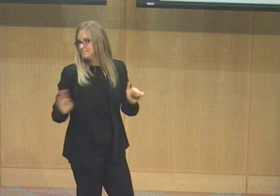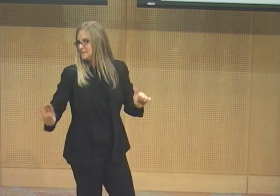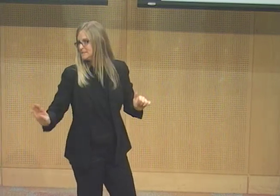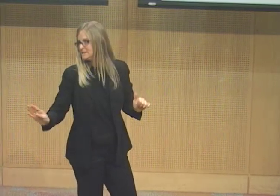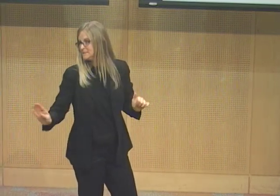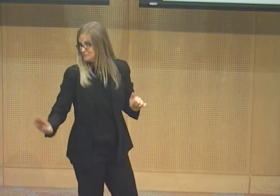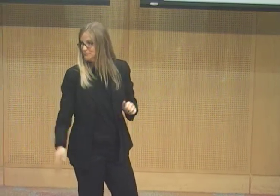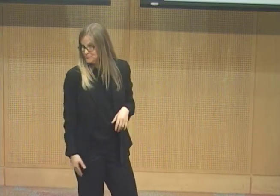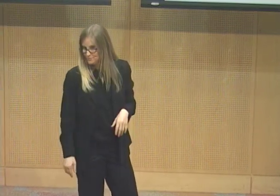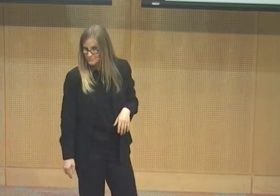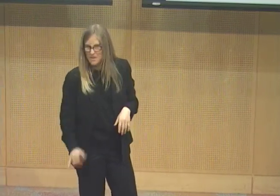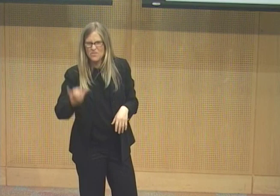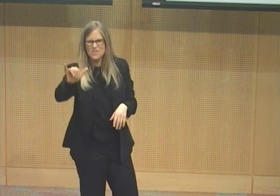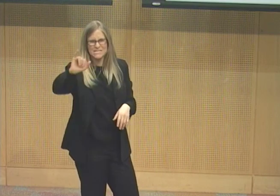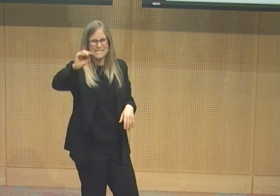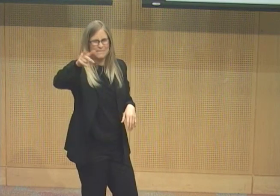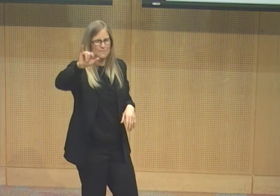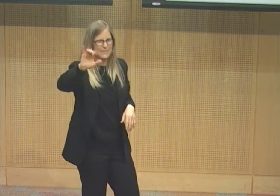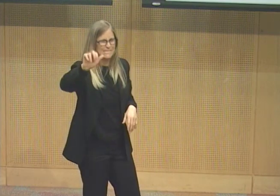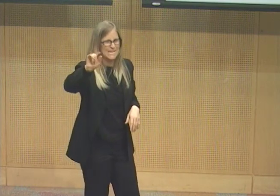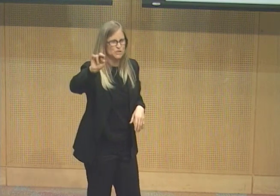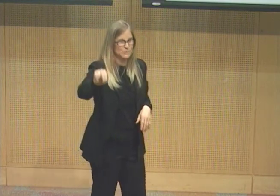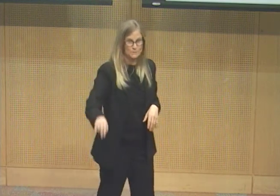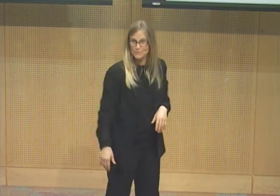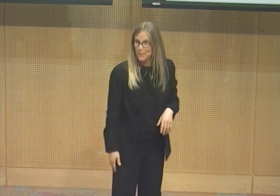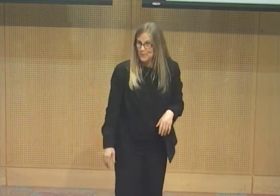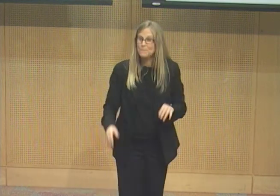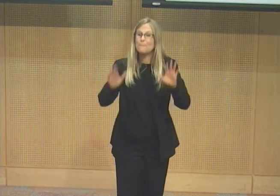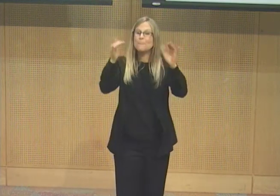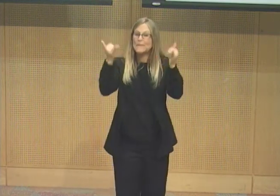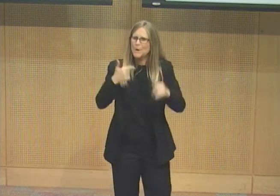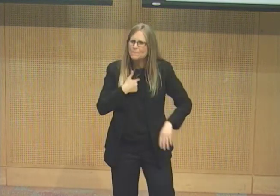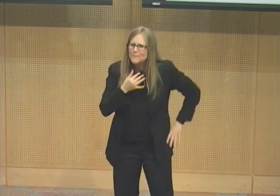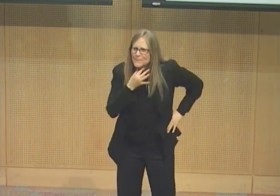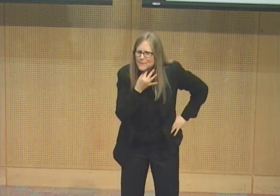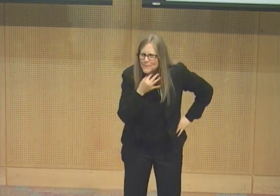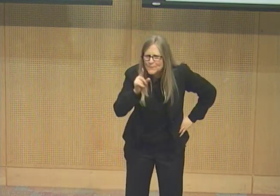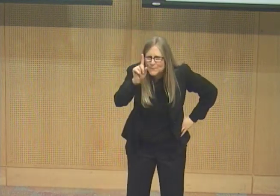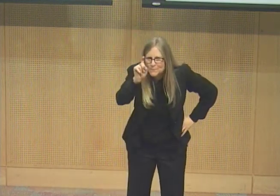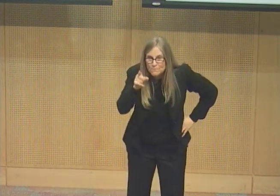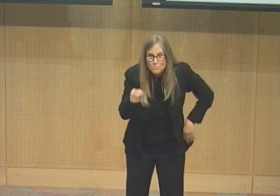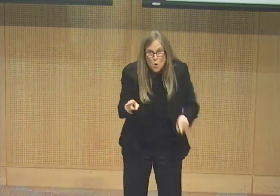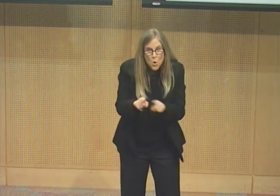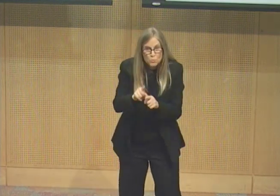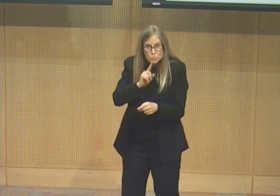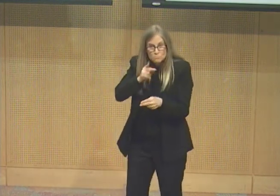we say, meaning "A," but there's an implication of the second meaning, "B," and we understand that